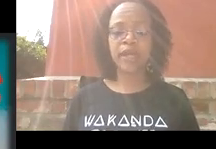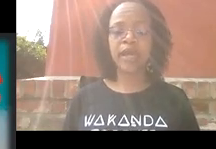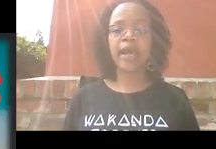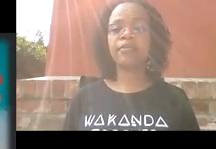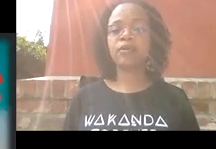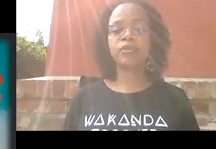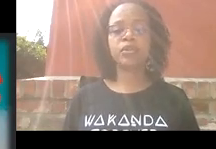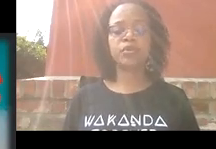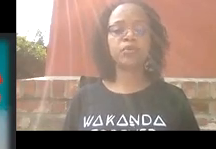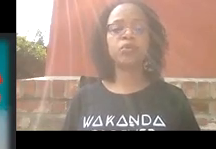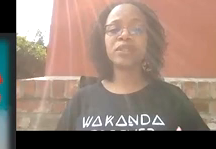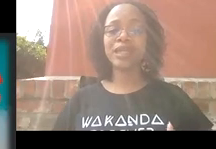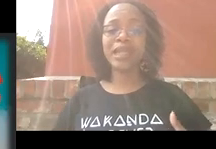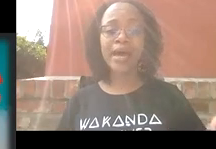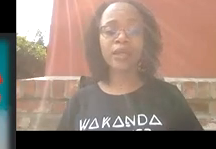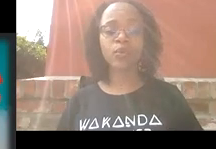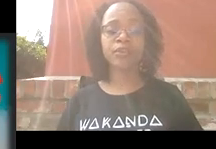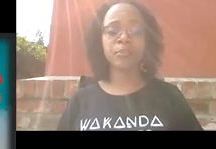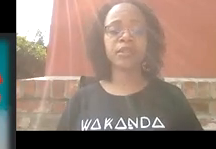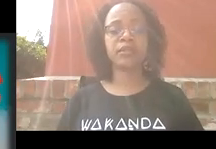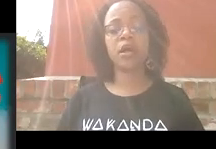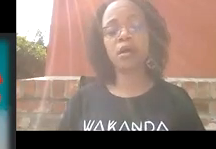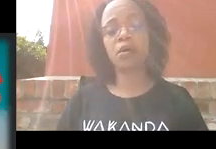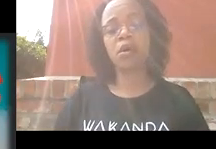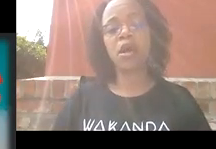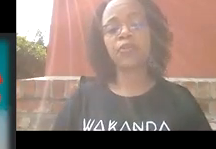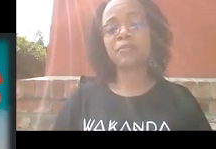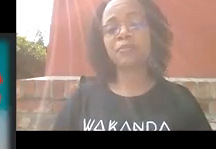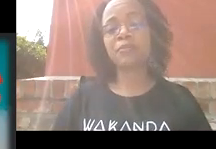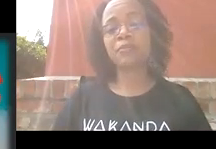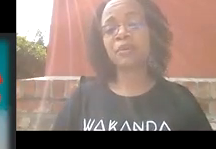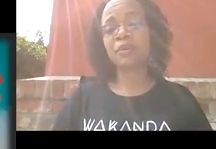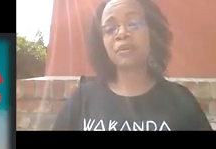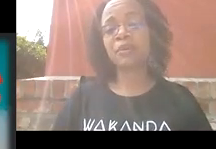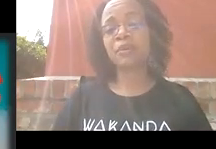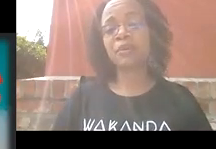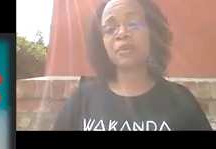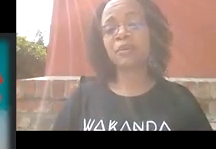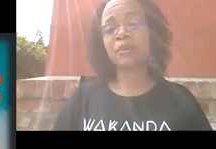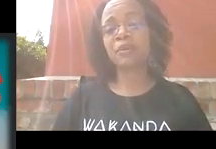and those who would align with this particular call from the Black Caucus.